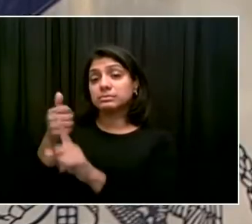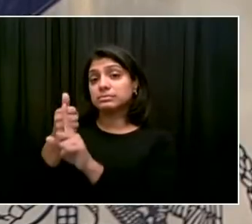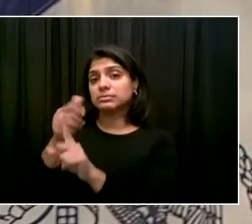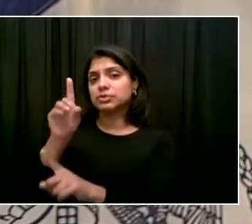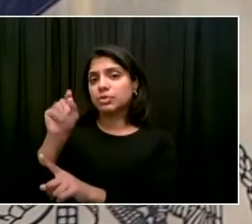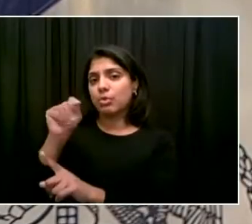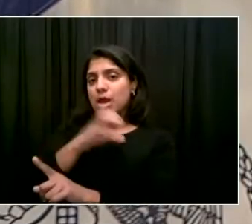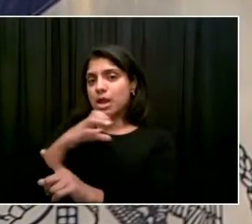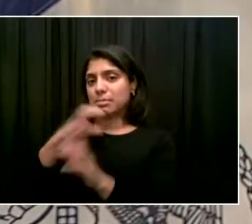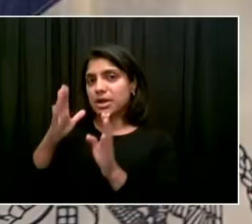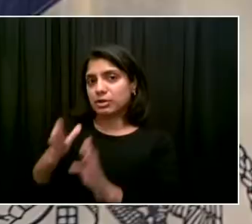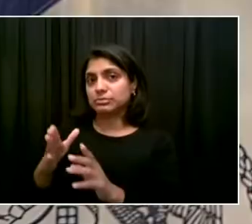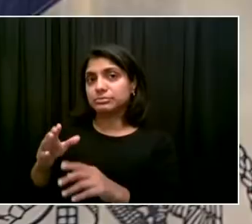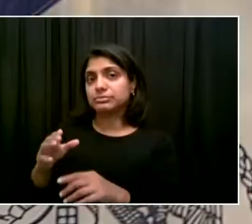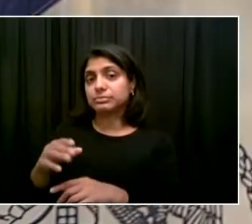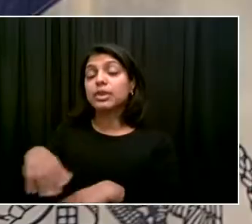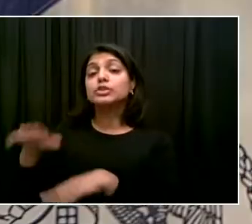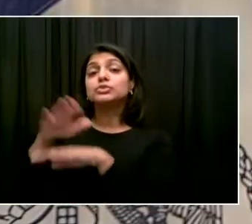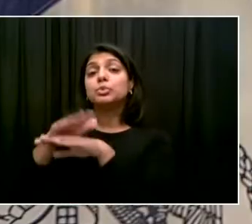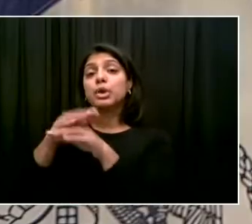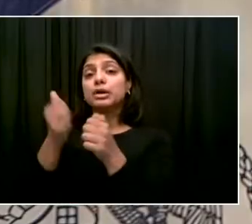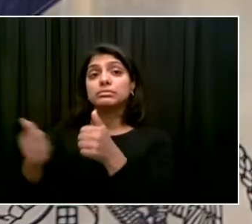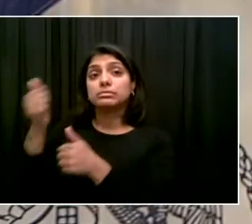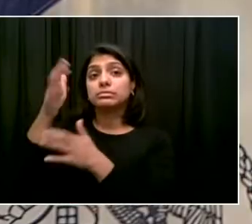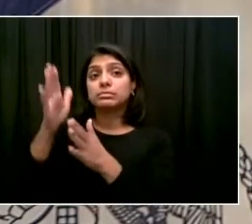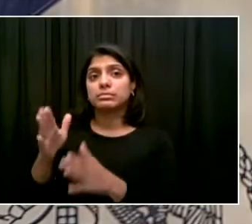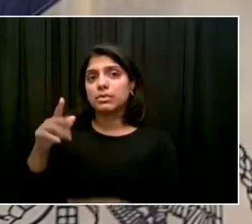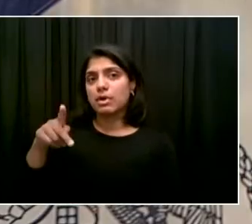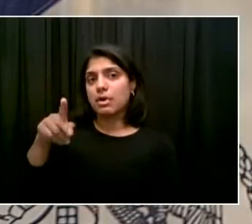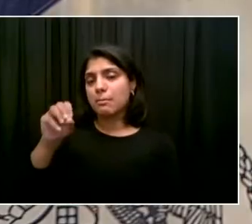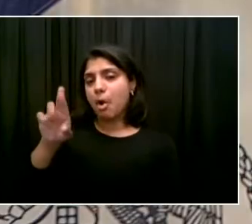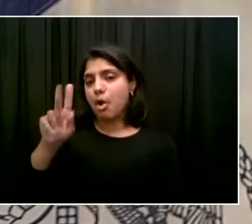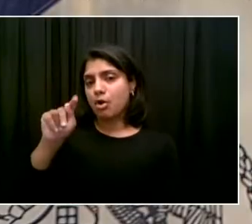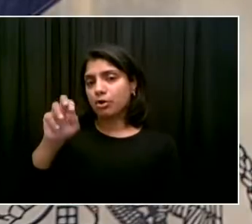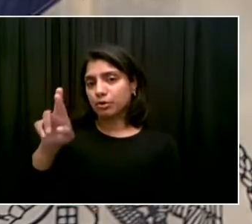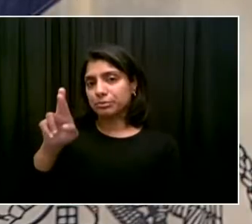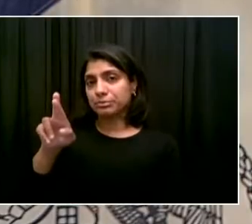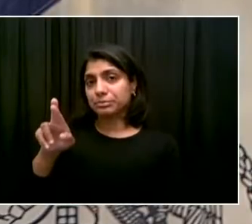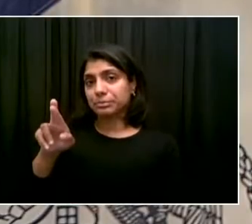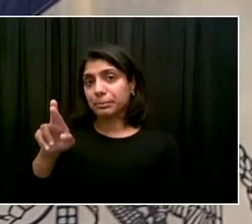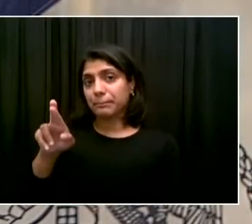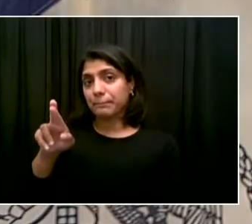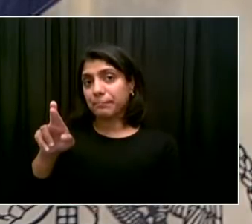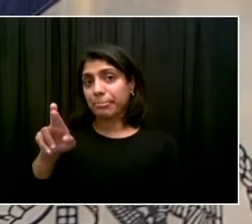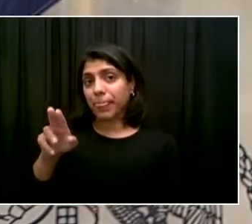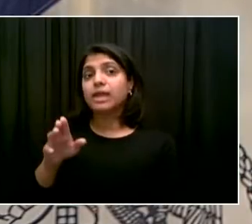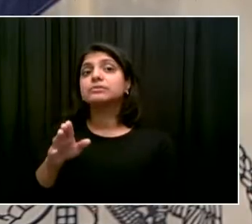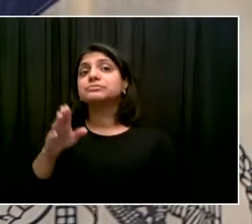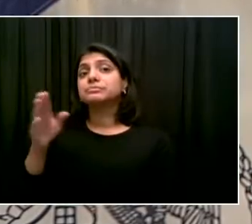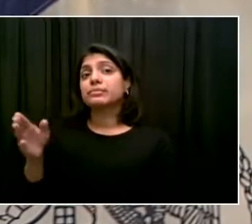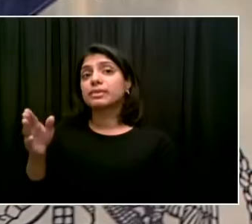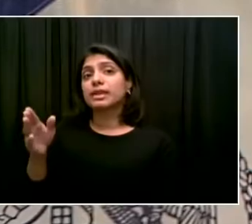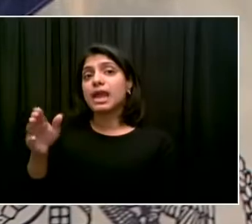HANK GUTMAN. AND